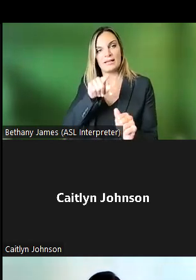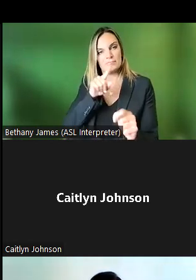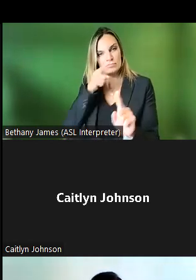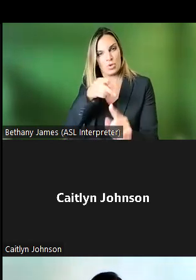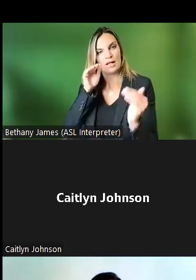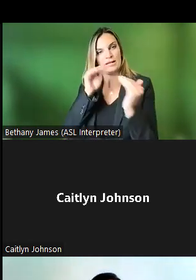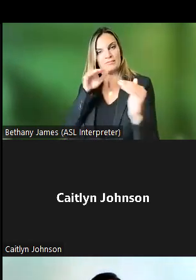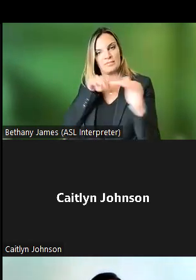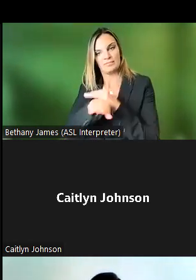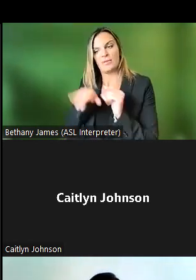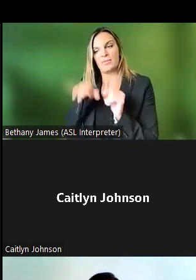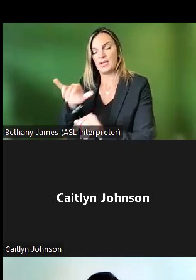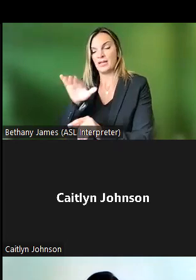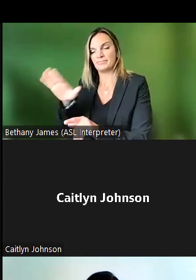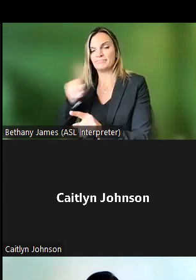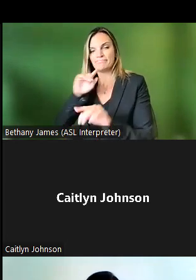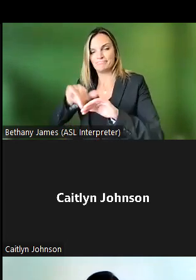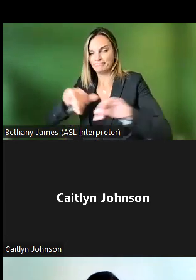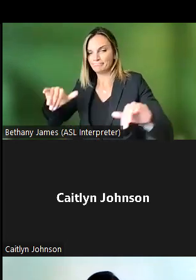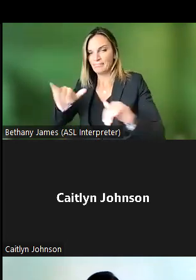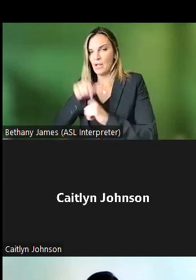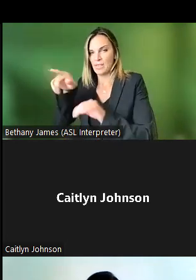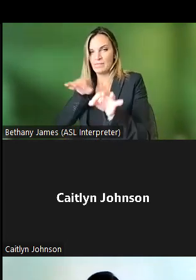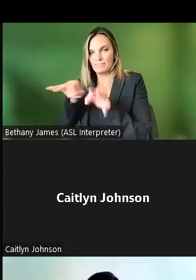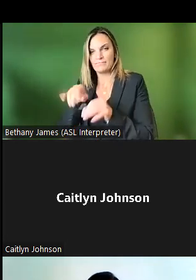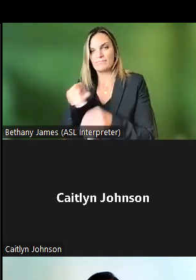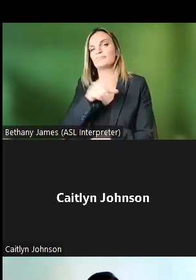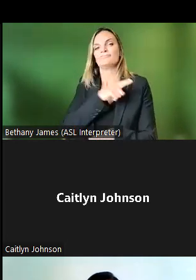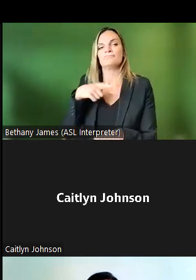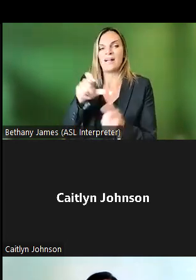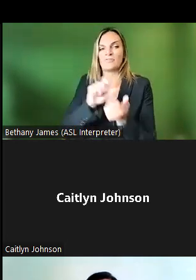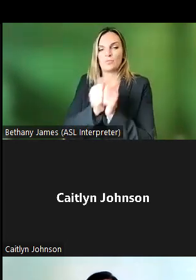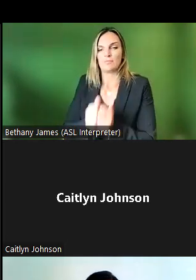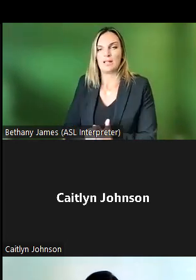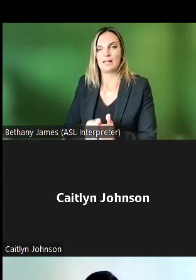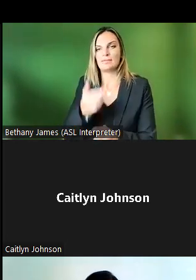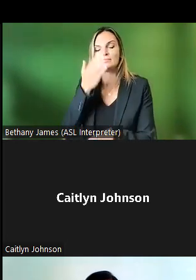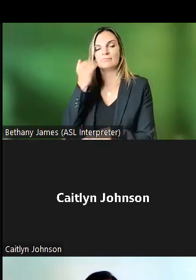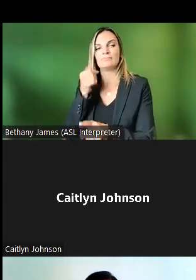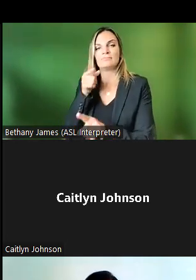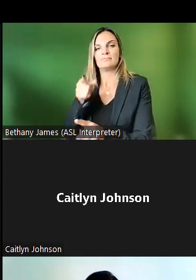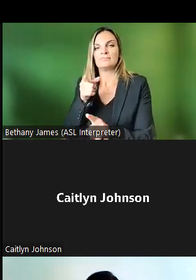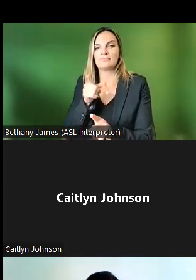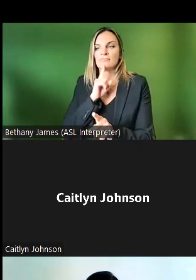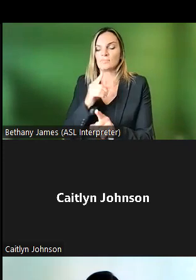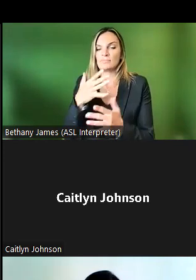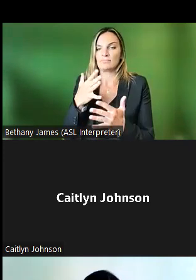So the legislature made the amendments to make it not so difficult or stringent definition